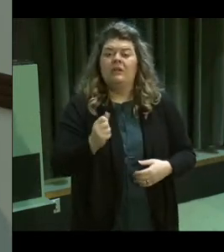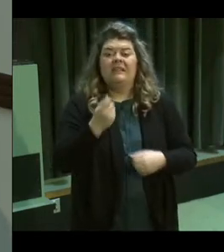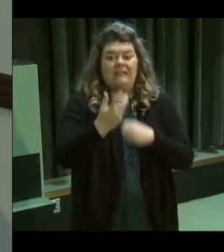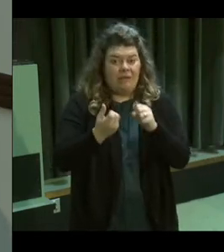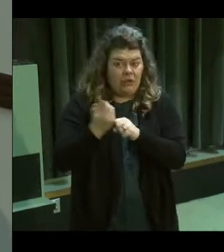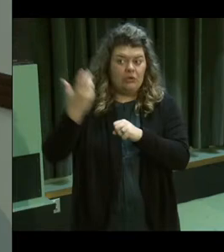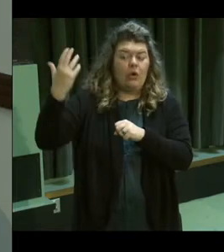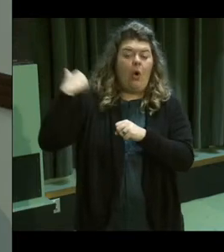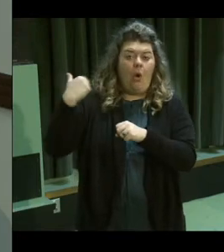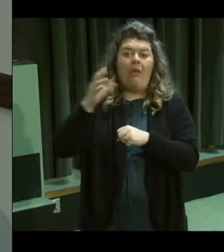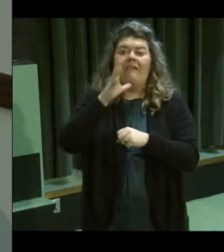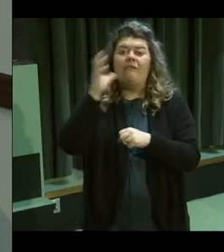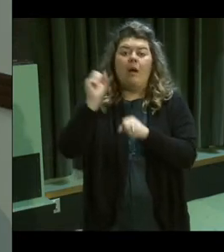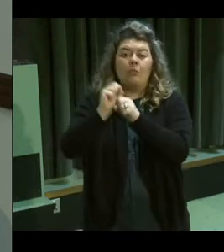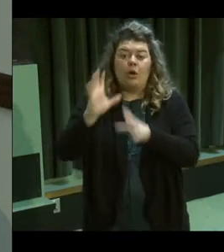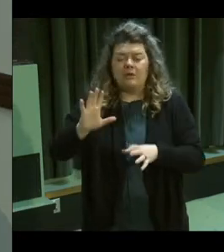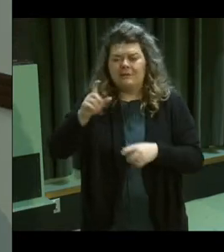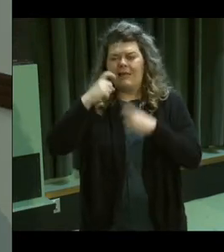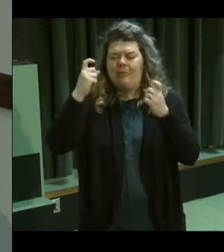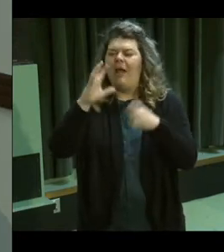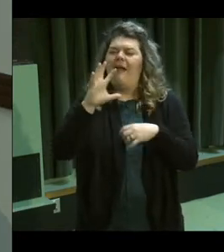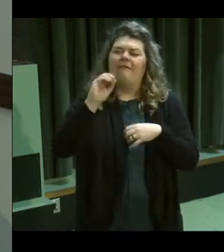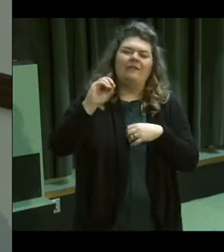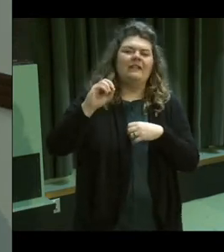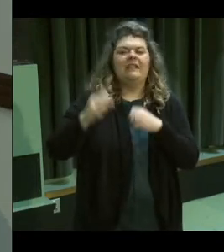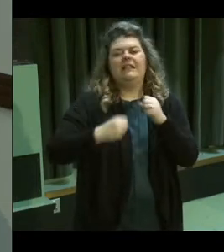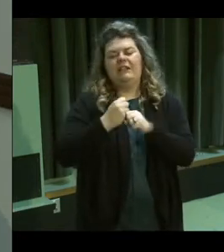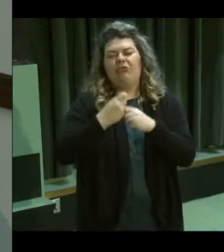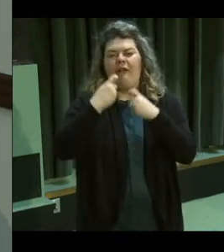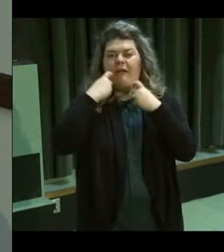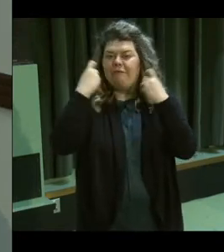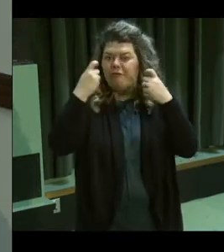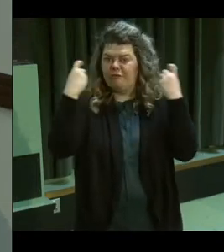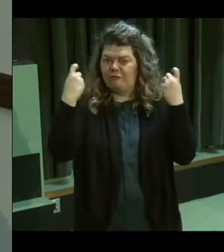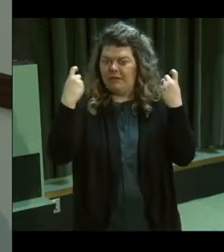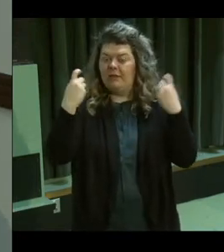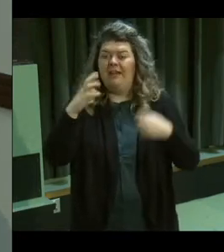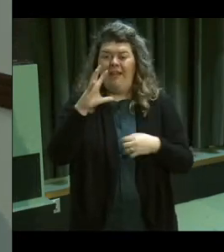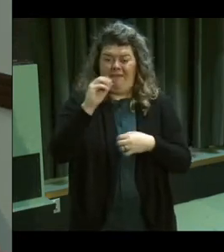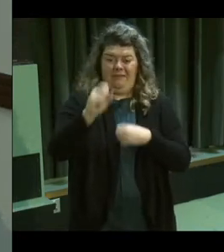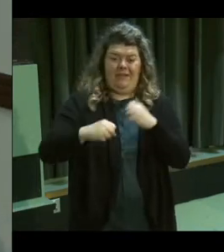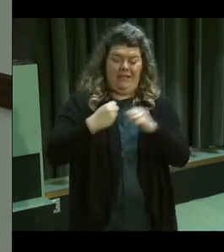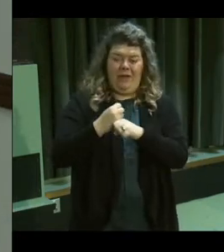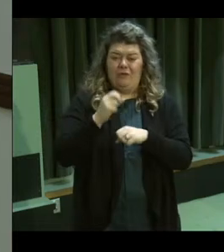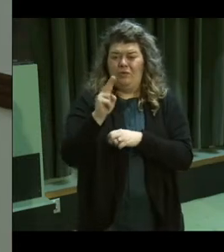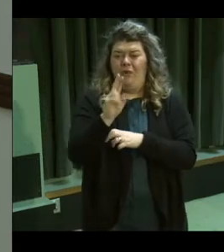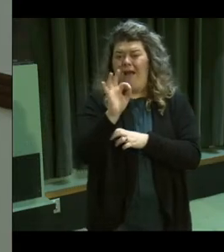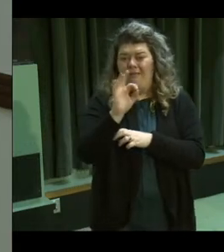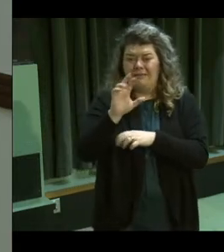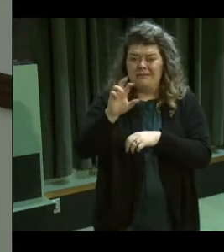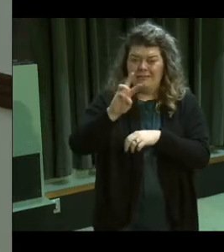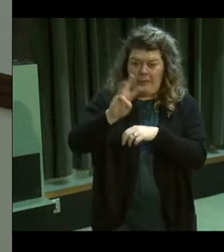United Farm Workers celebrated their 50th year anniversary. For